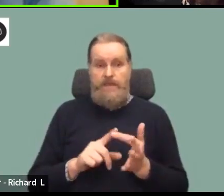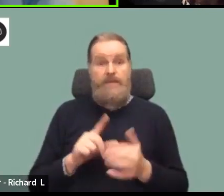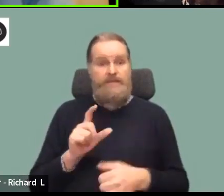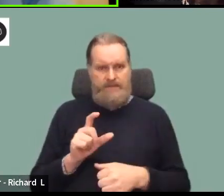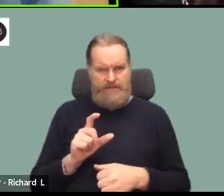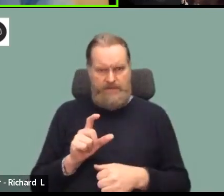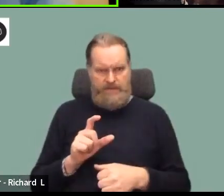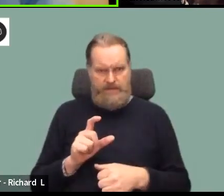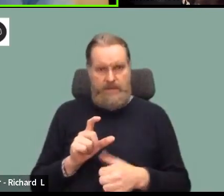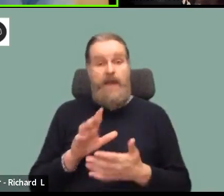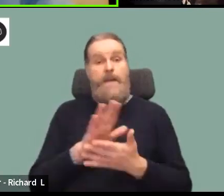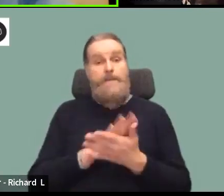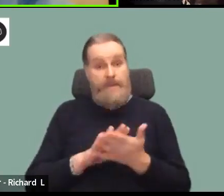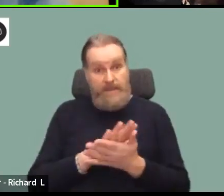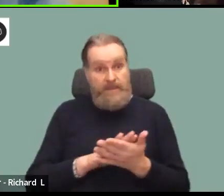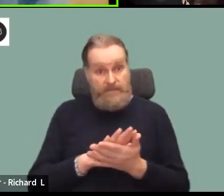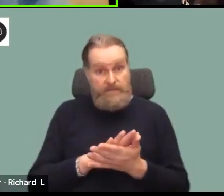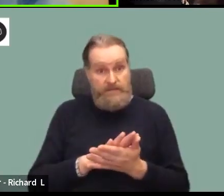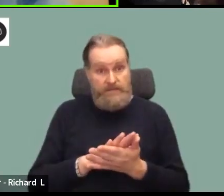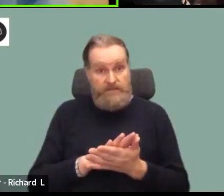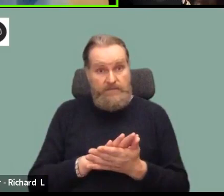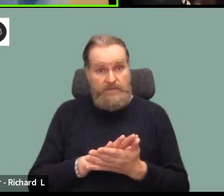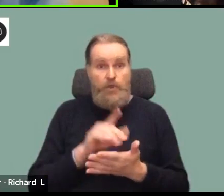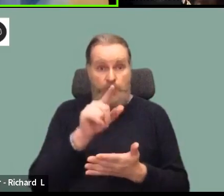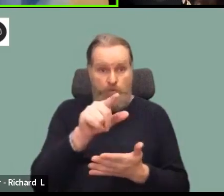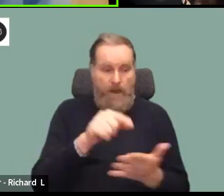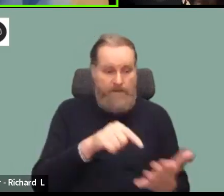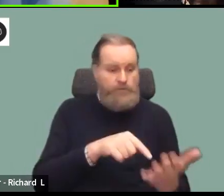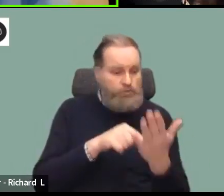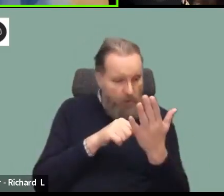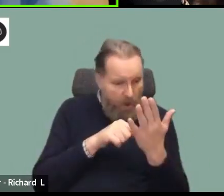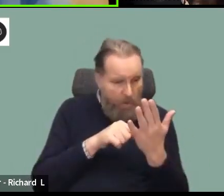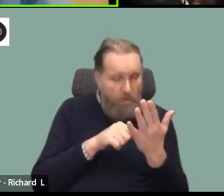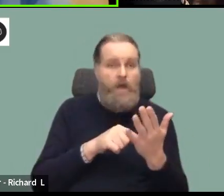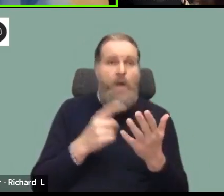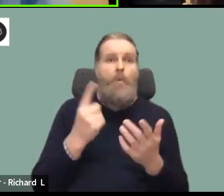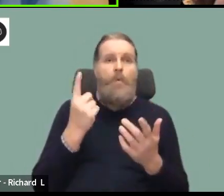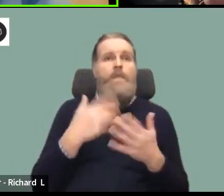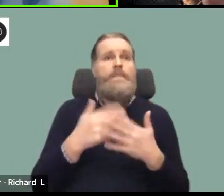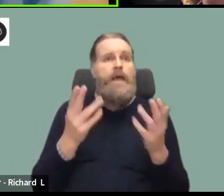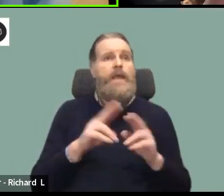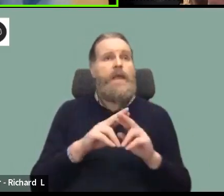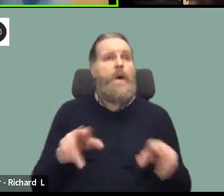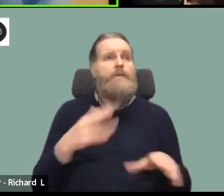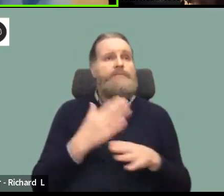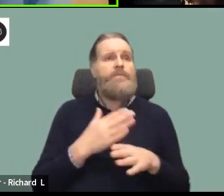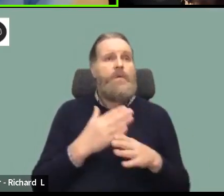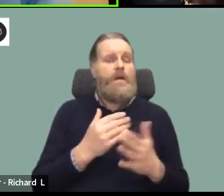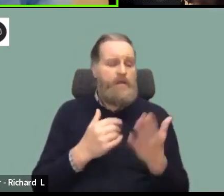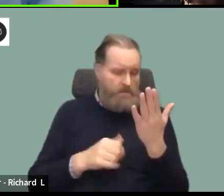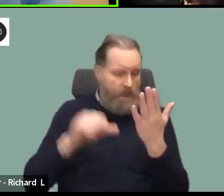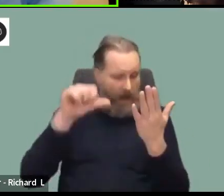VCs agree greed is because of requires people to show what they've lost because that's different for every. person or every person is that it or every person is that it has